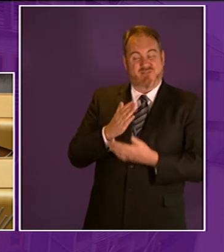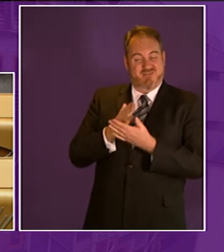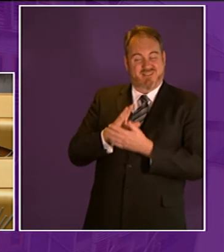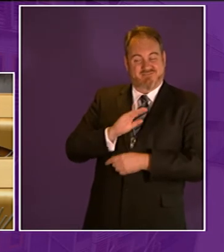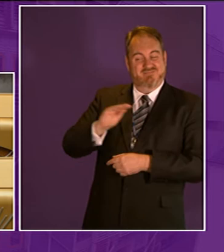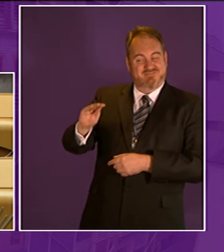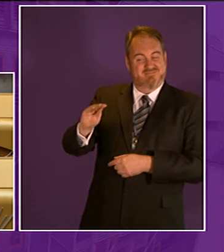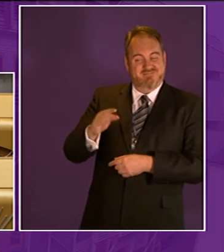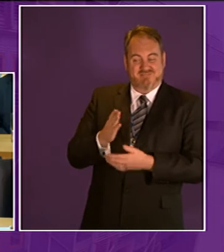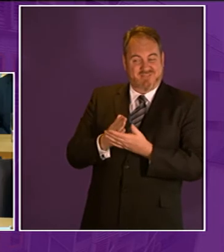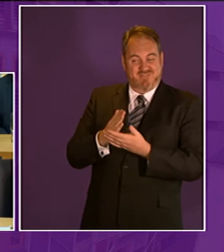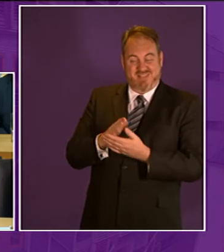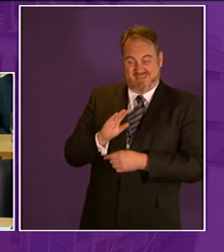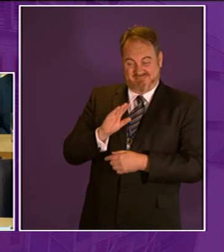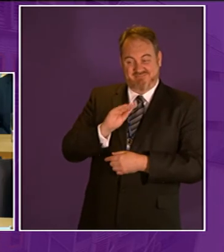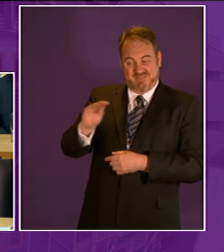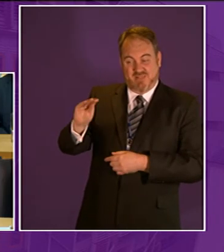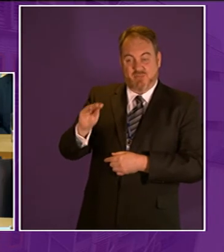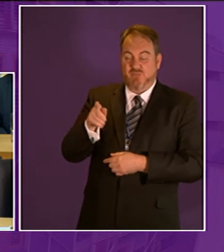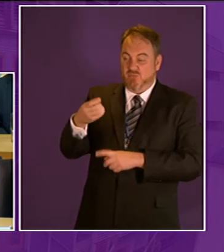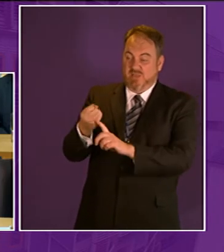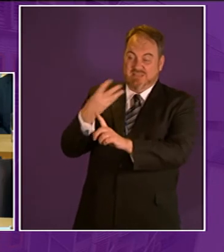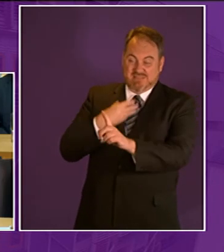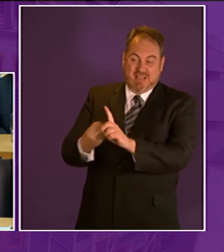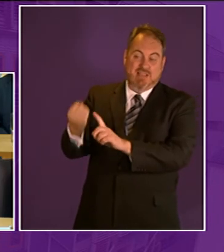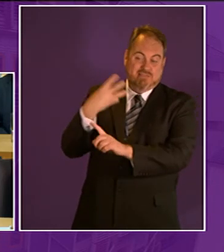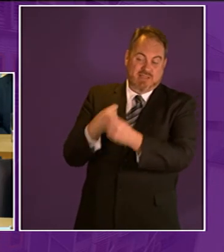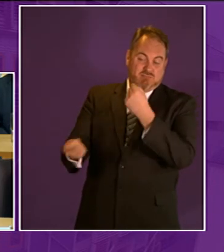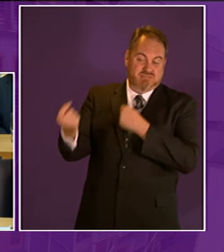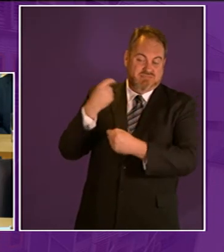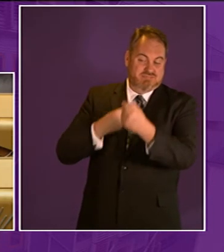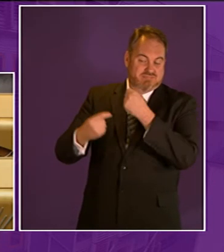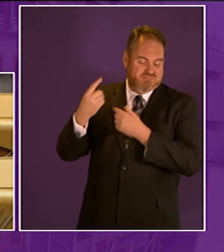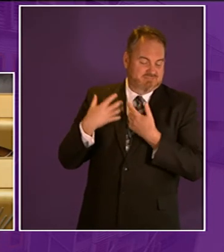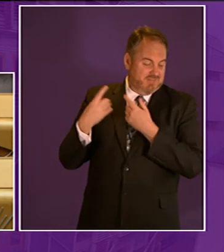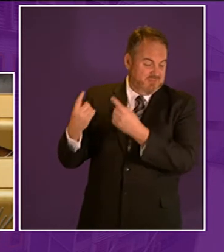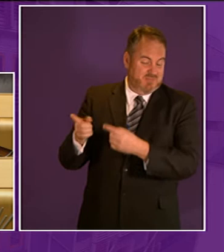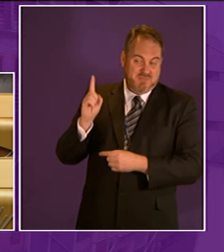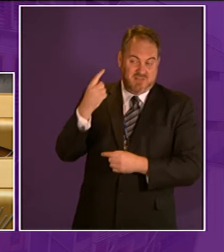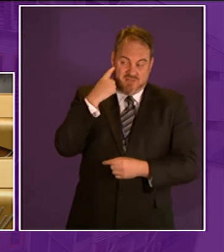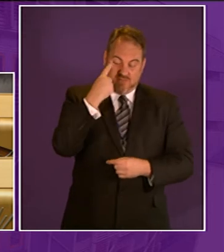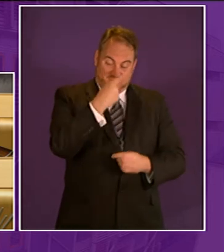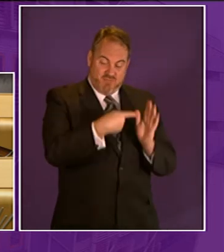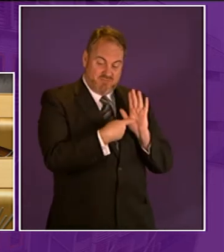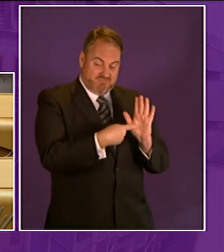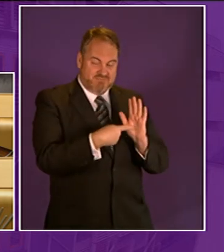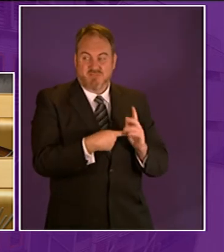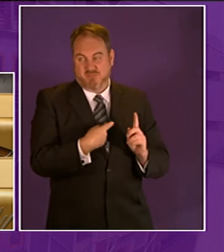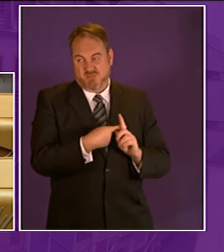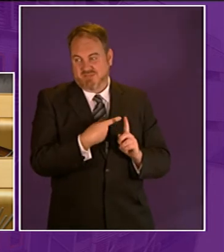Mr Gray can say all that he wants, but that detail stands.